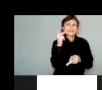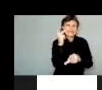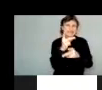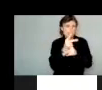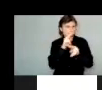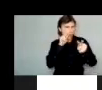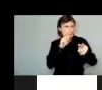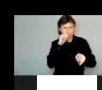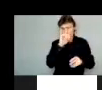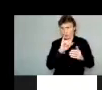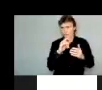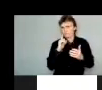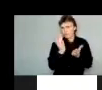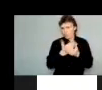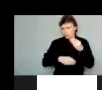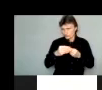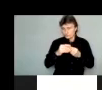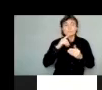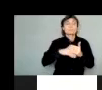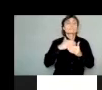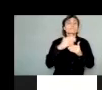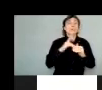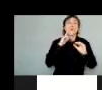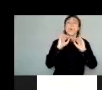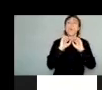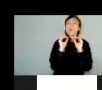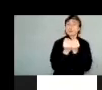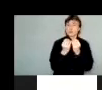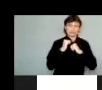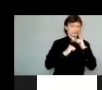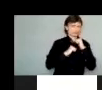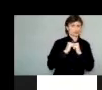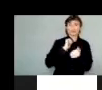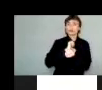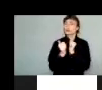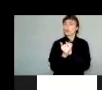And finally, the Organization Structural Change program which we piloted last year, will be